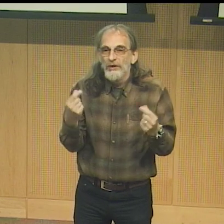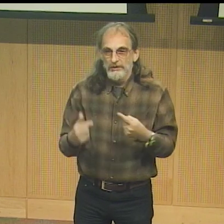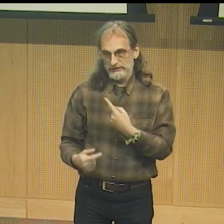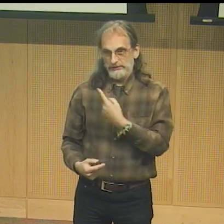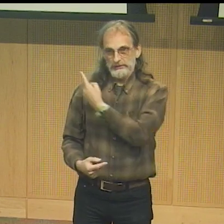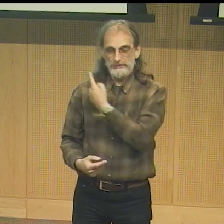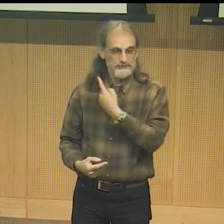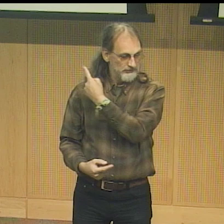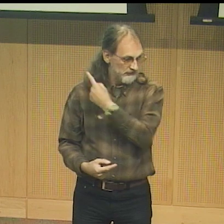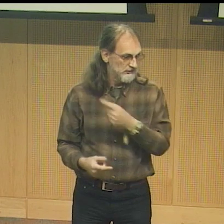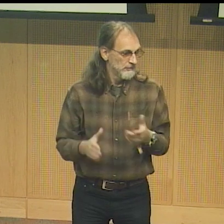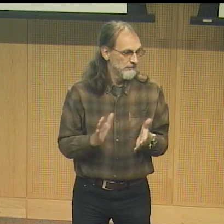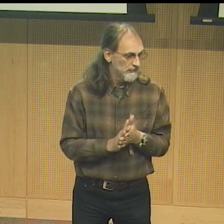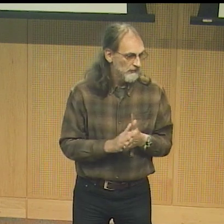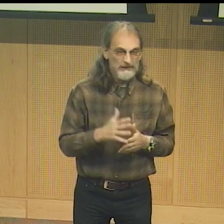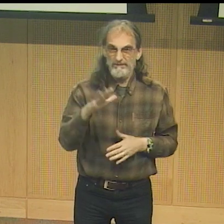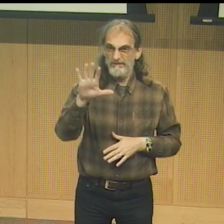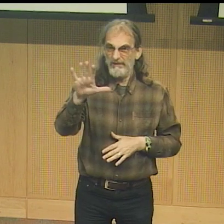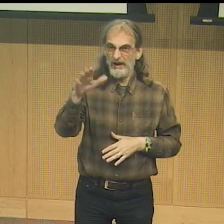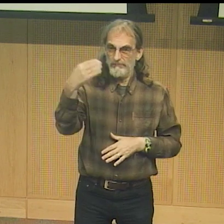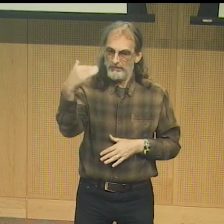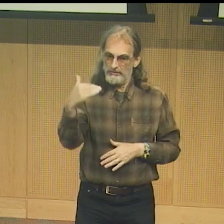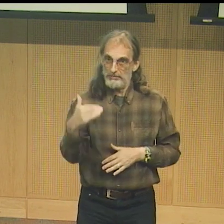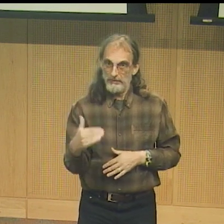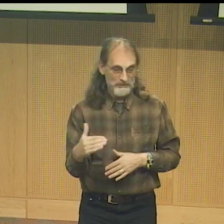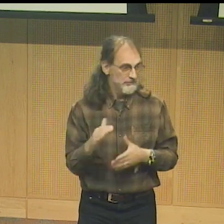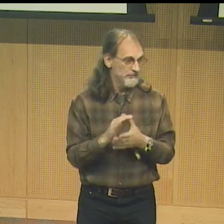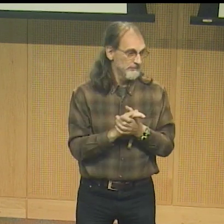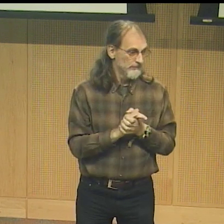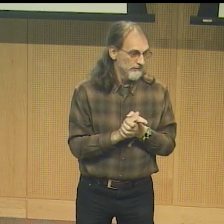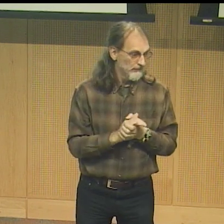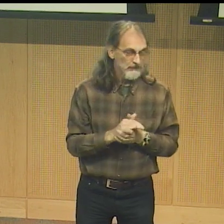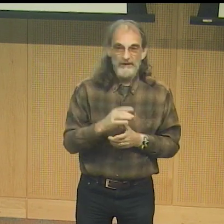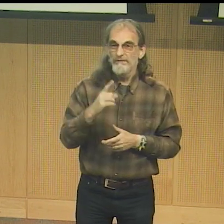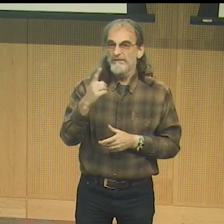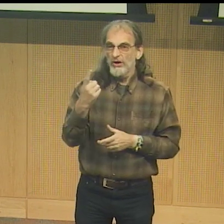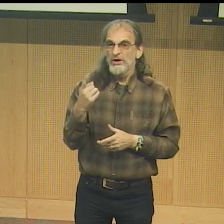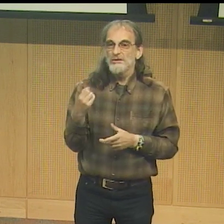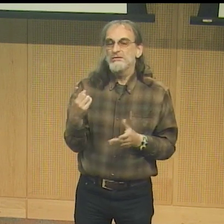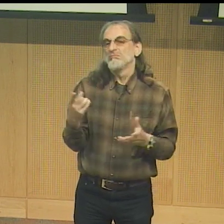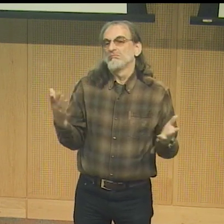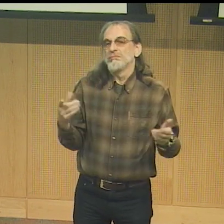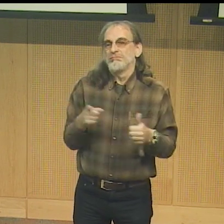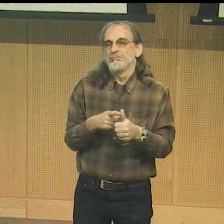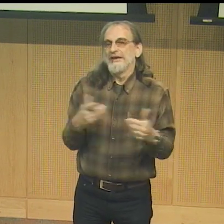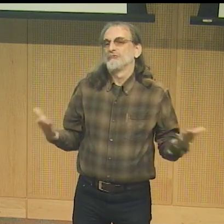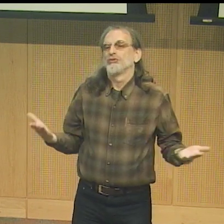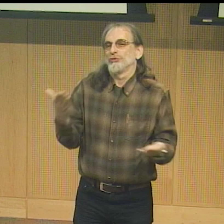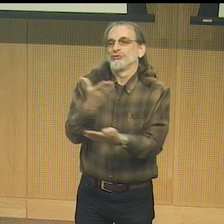So, here are the themes of my presentation today. I will do my best to touch upon all of them.